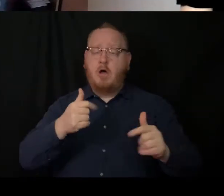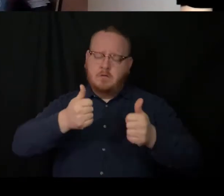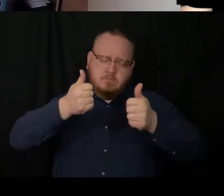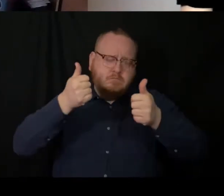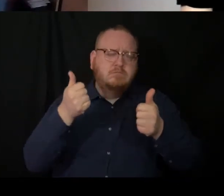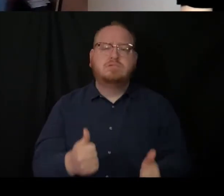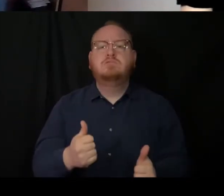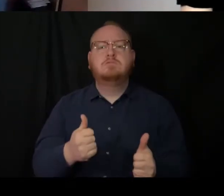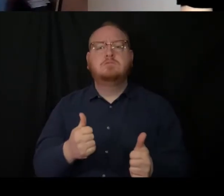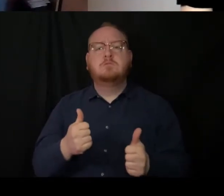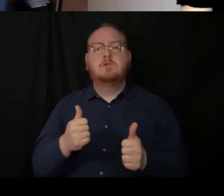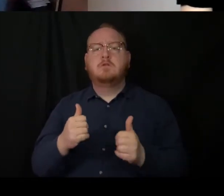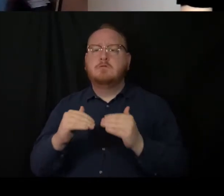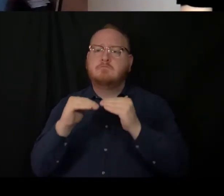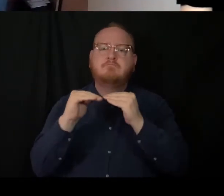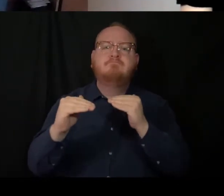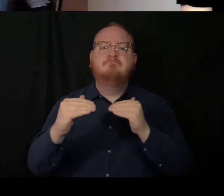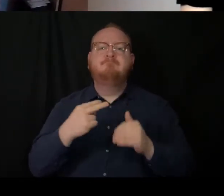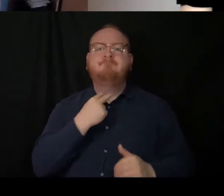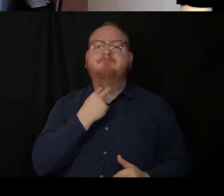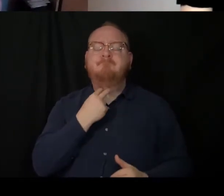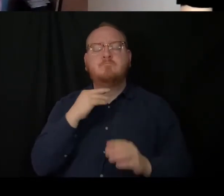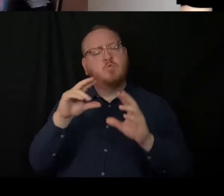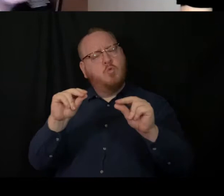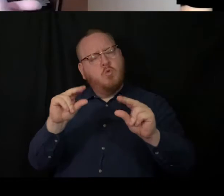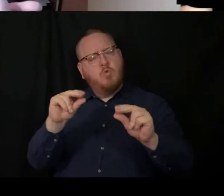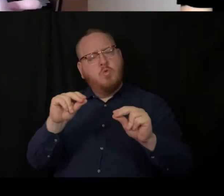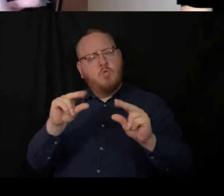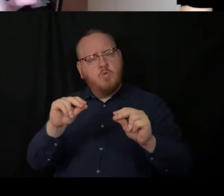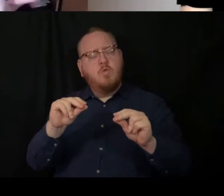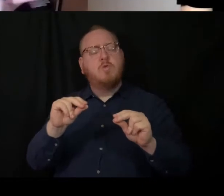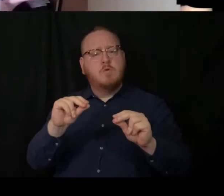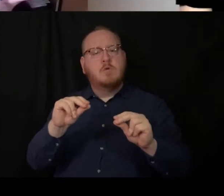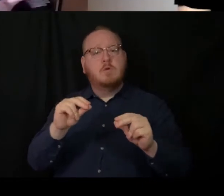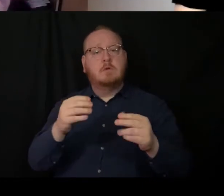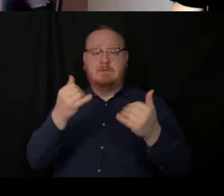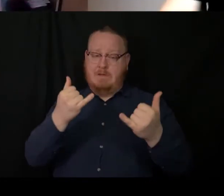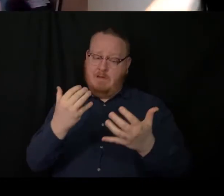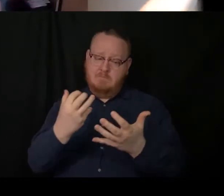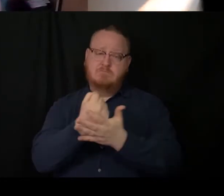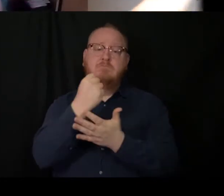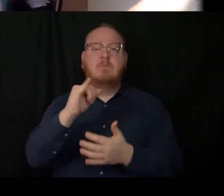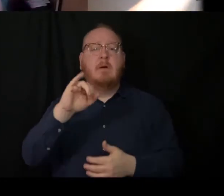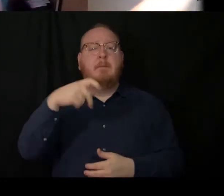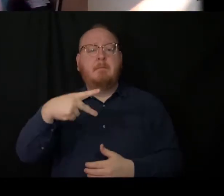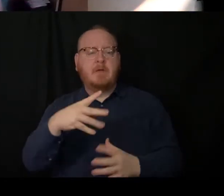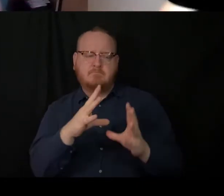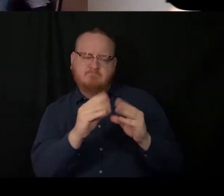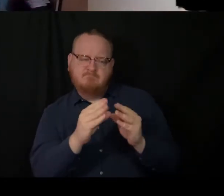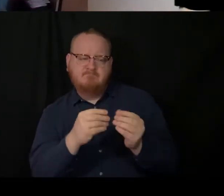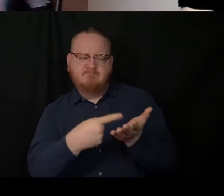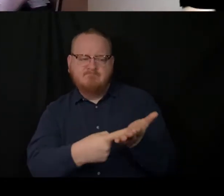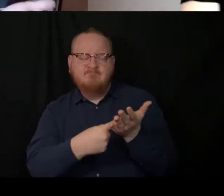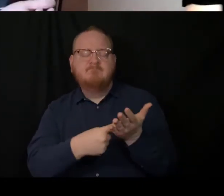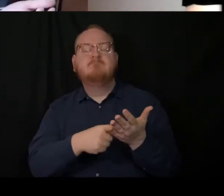out or plateaued. But, you know, you want to discuss with your IEP team the option for extended school year for your child, the